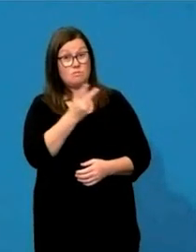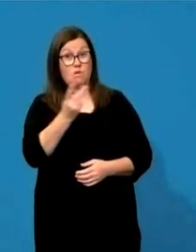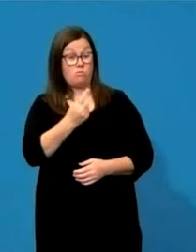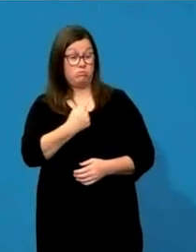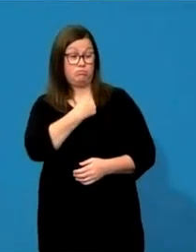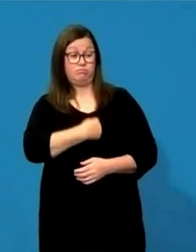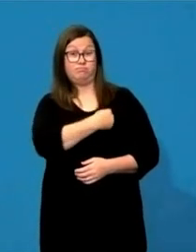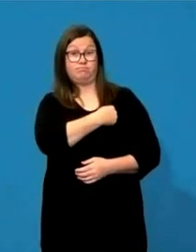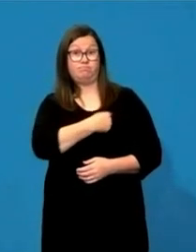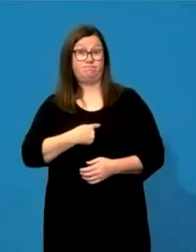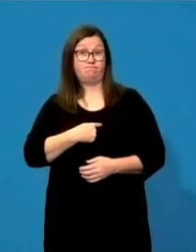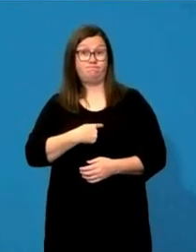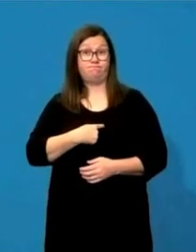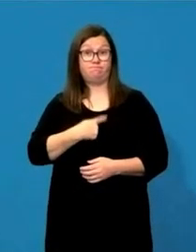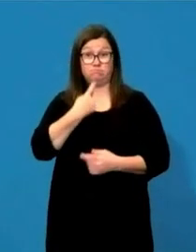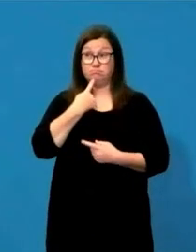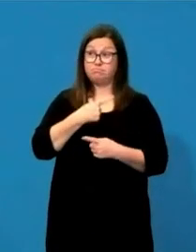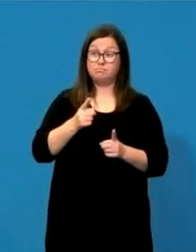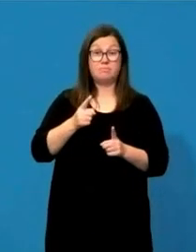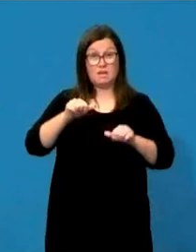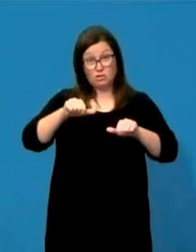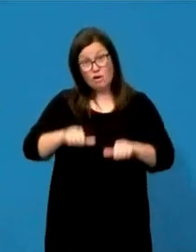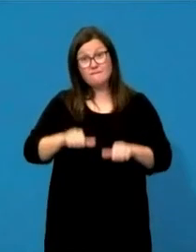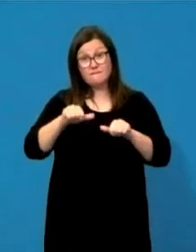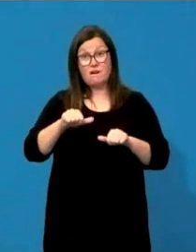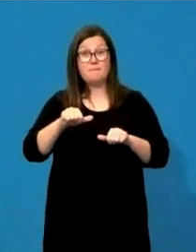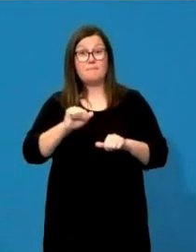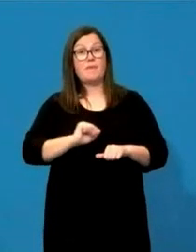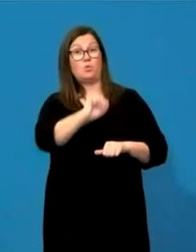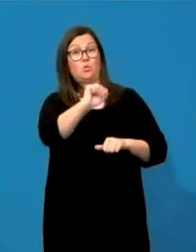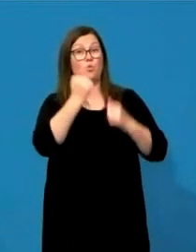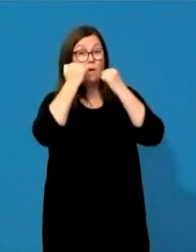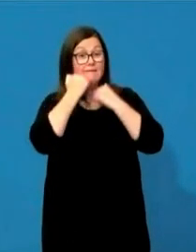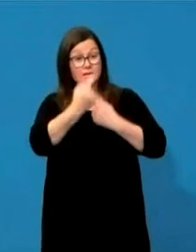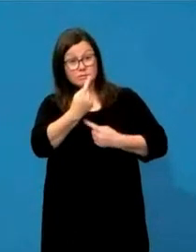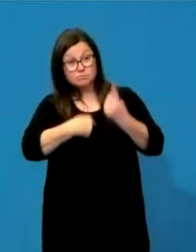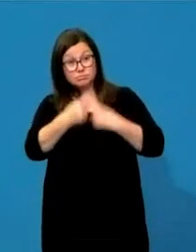Thank you. Thank you